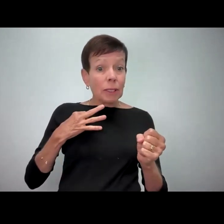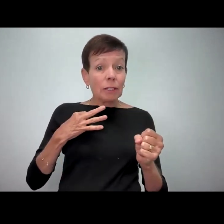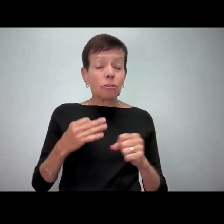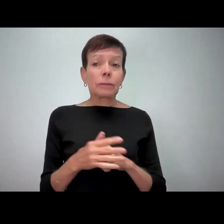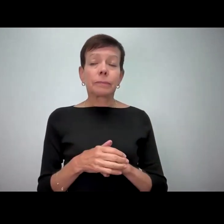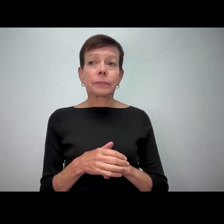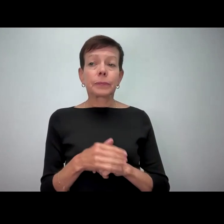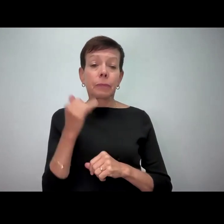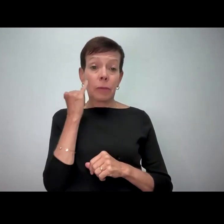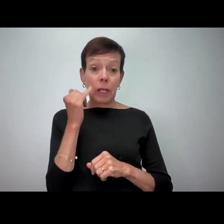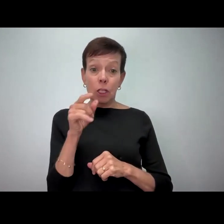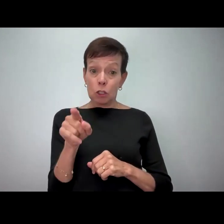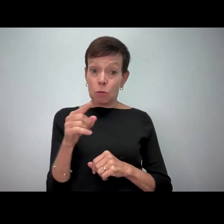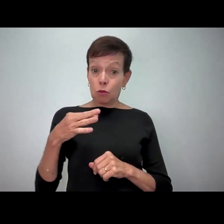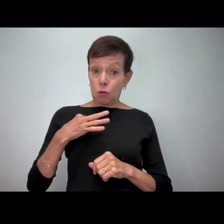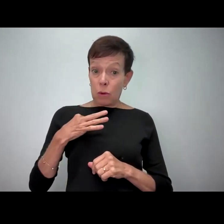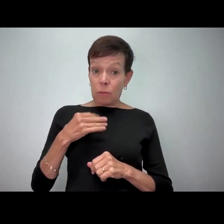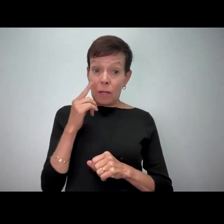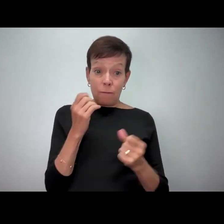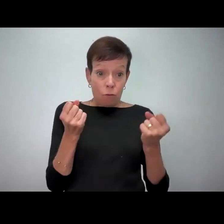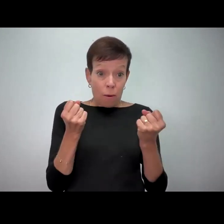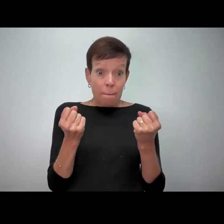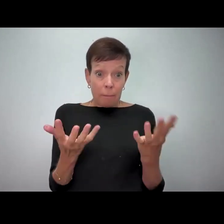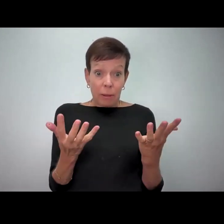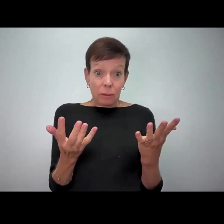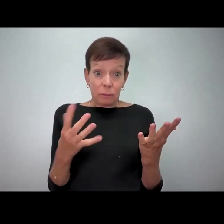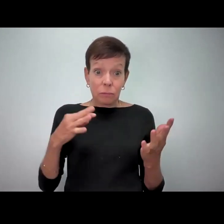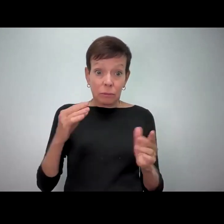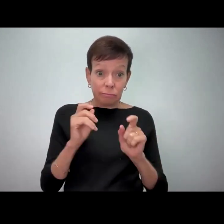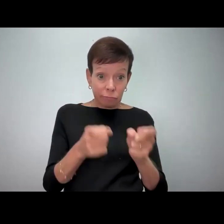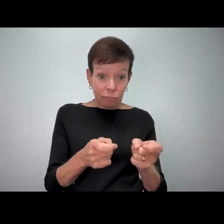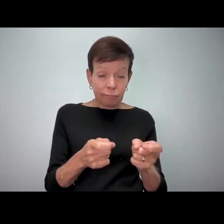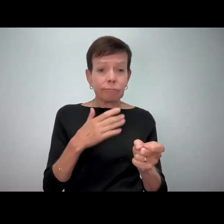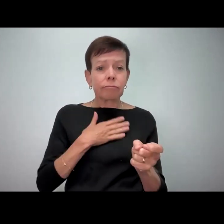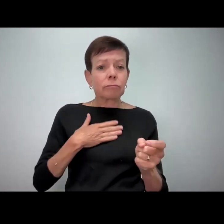please list them in your budget. We really want to see that you are, if you haven't already received